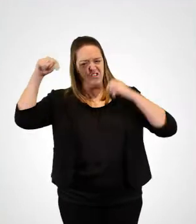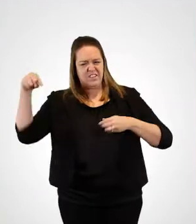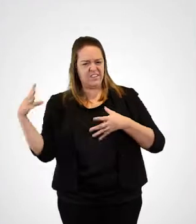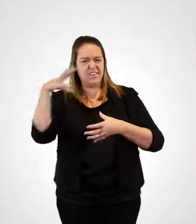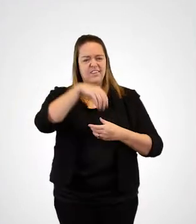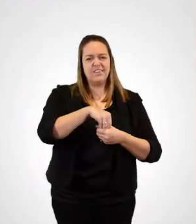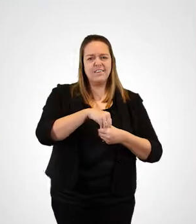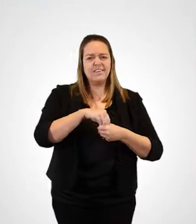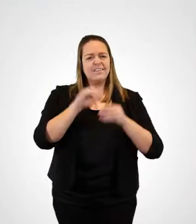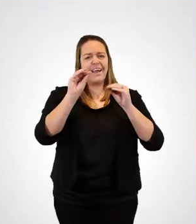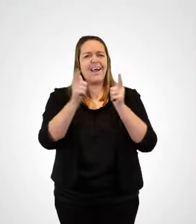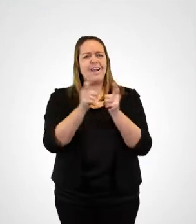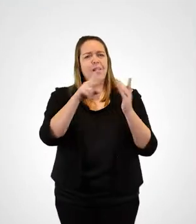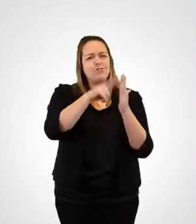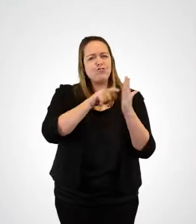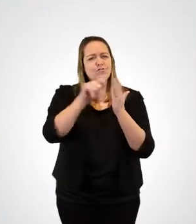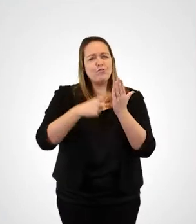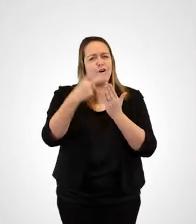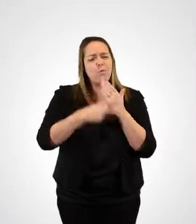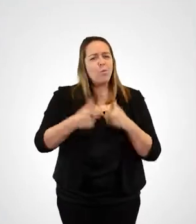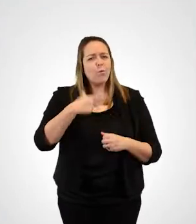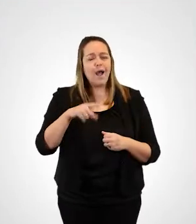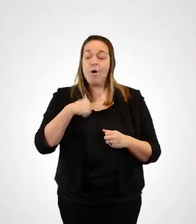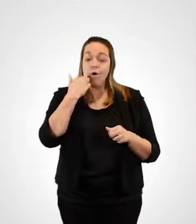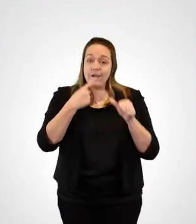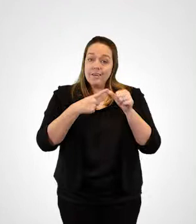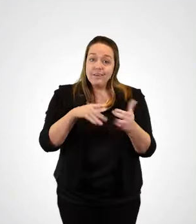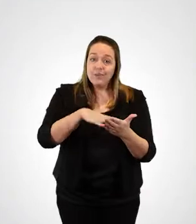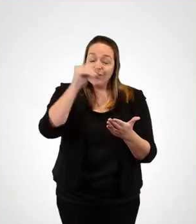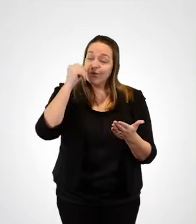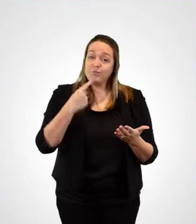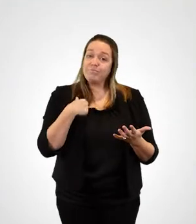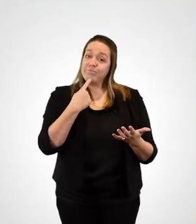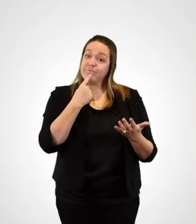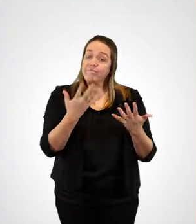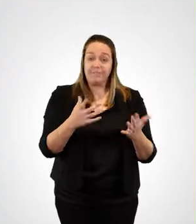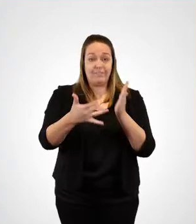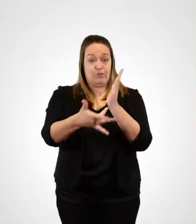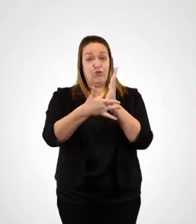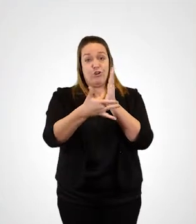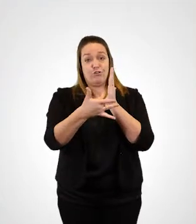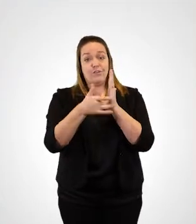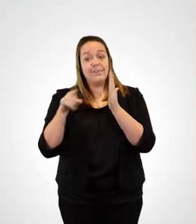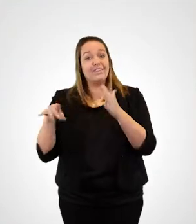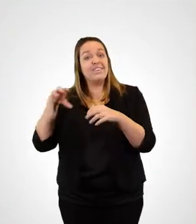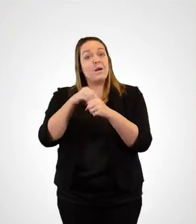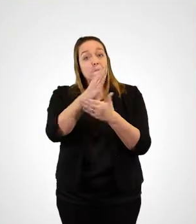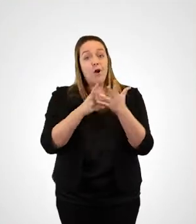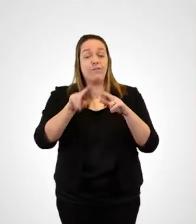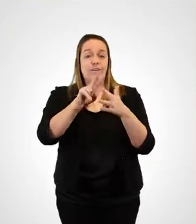in the language and literacy program", and what I say to the students is "But the technology is part of the literacy program"